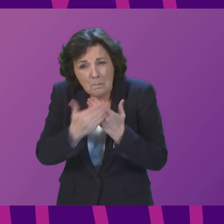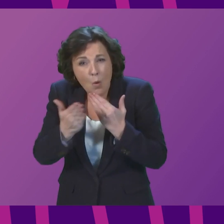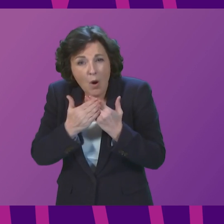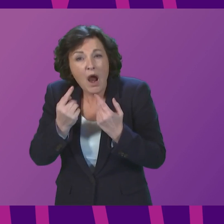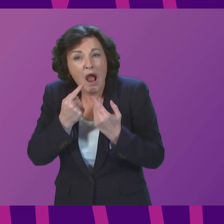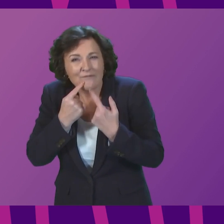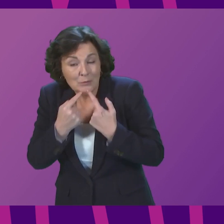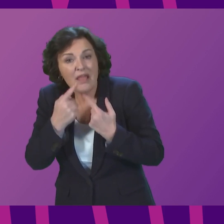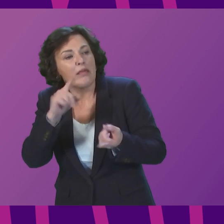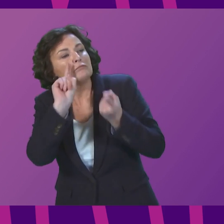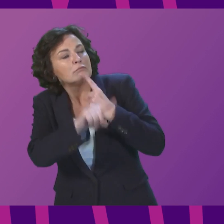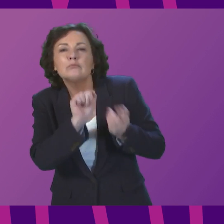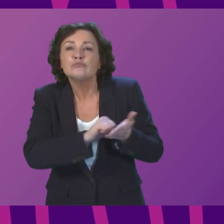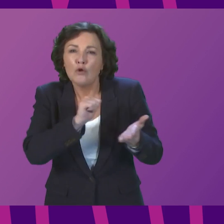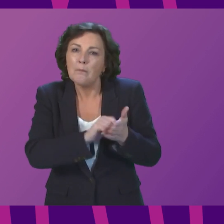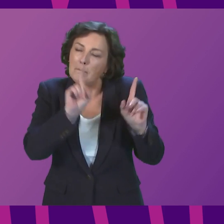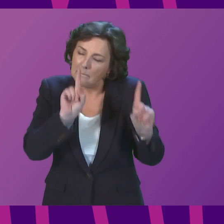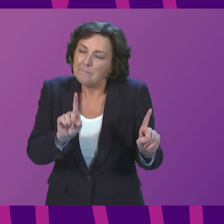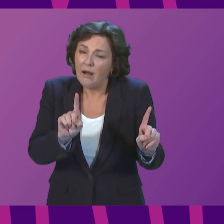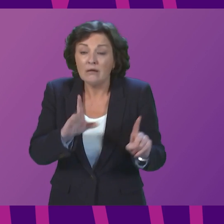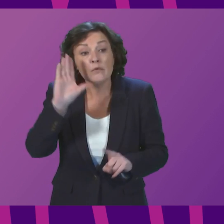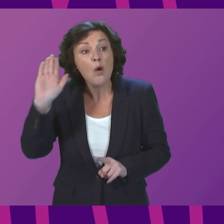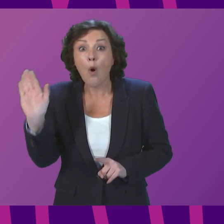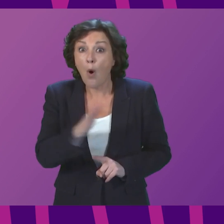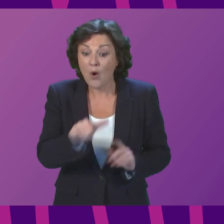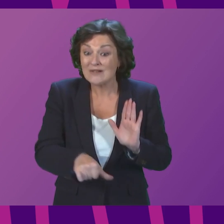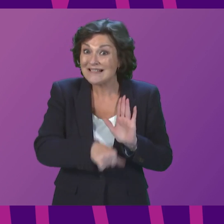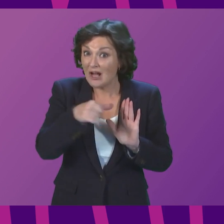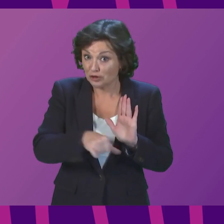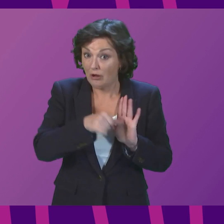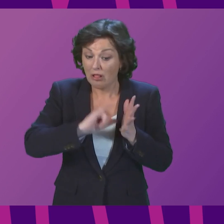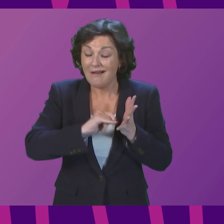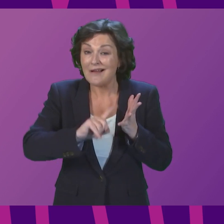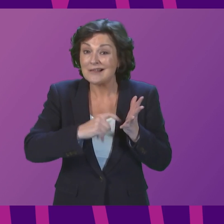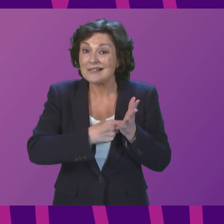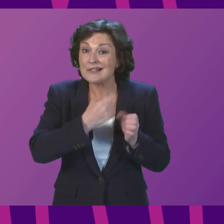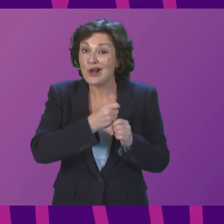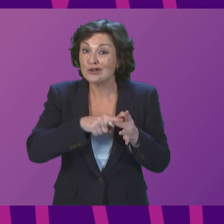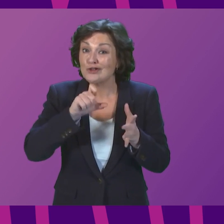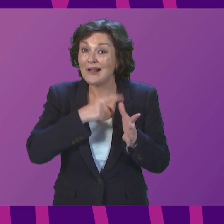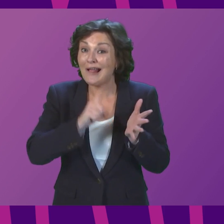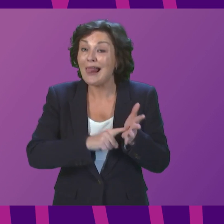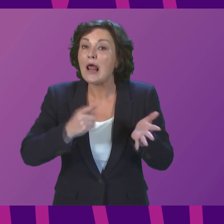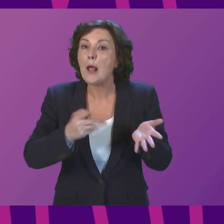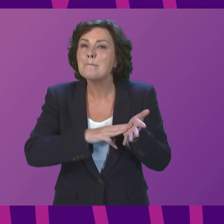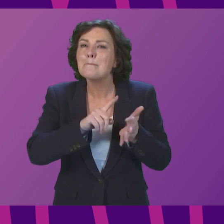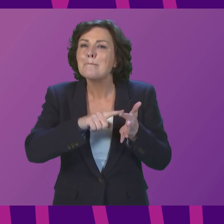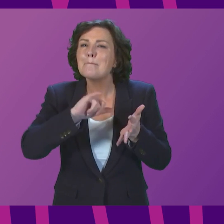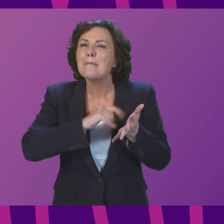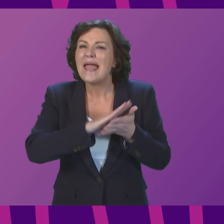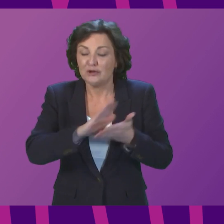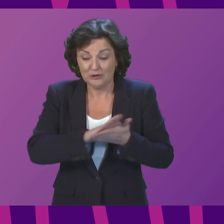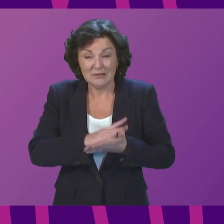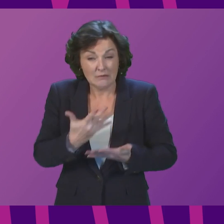Of course, all surgical transvaginal mesh procedures have been suspended at the moment.